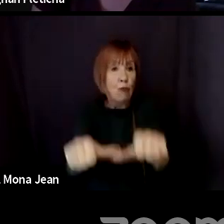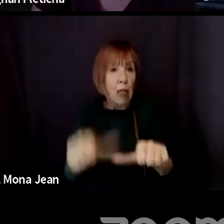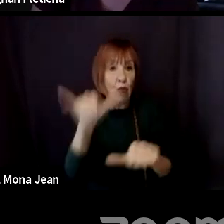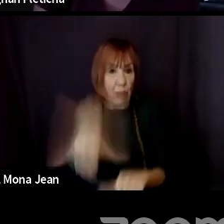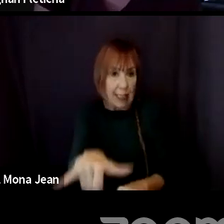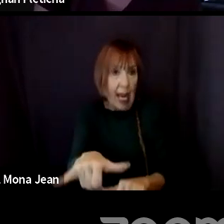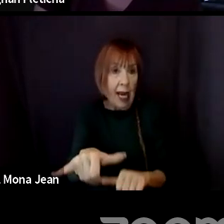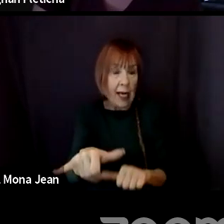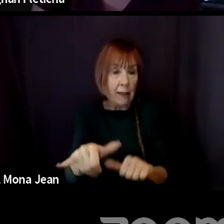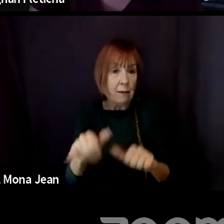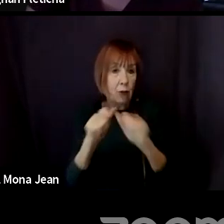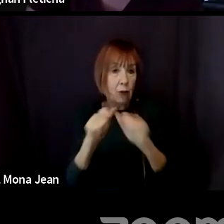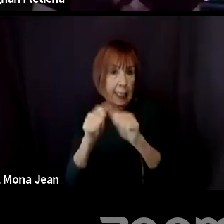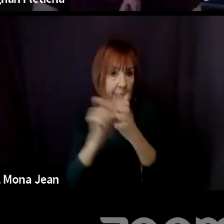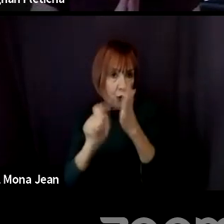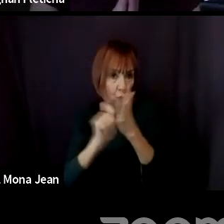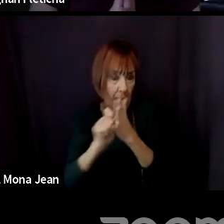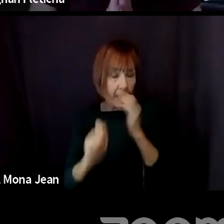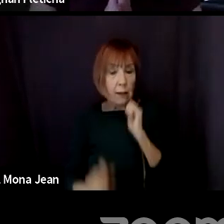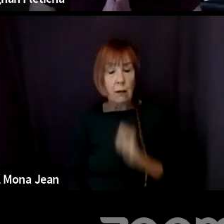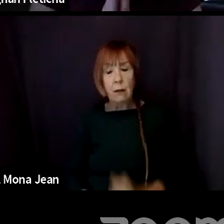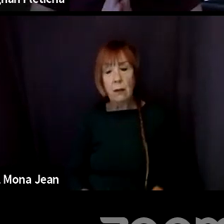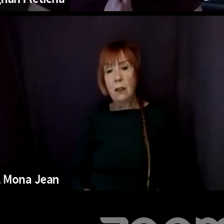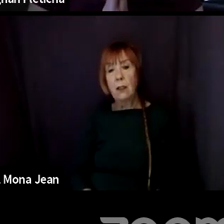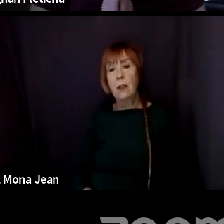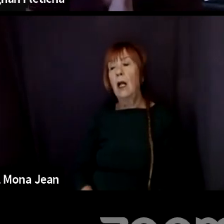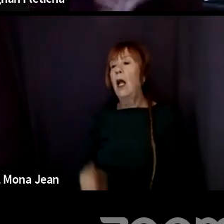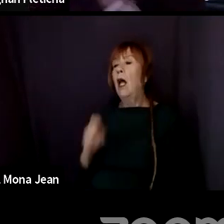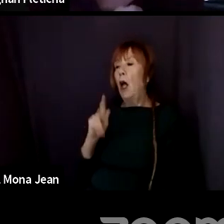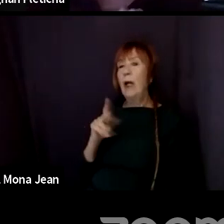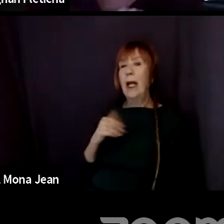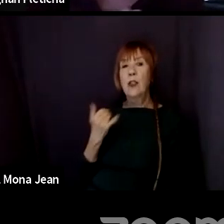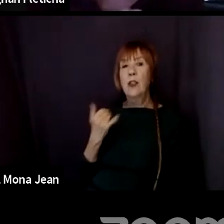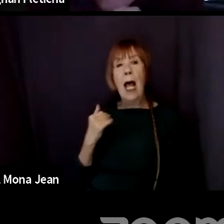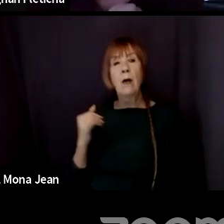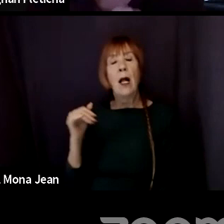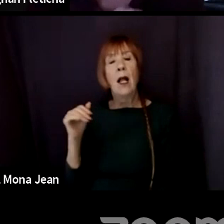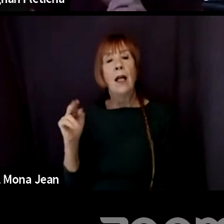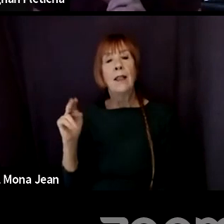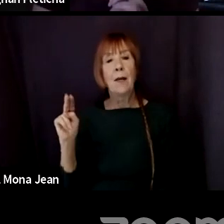So moving on and we're actually gonna get into some notes now. (giggles)